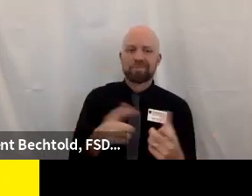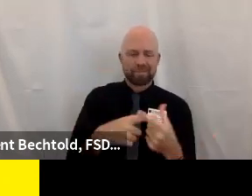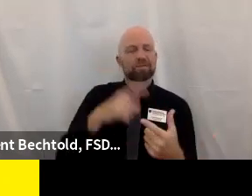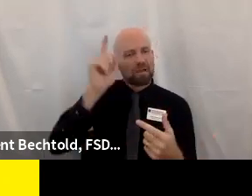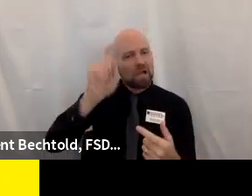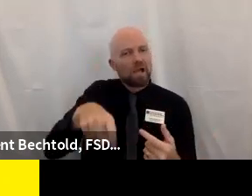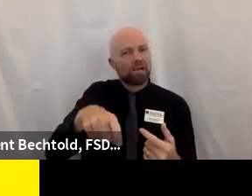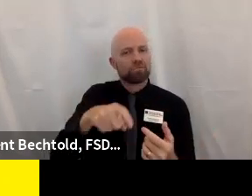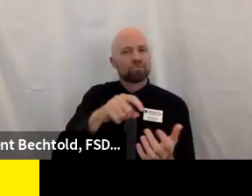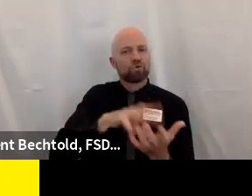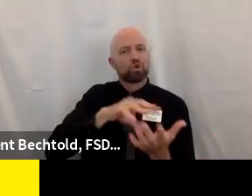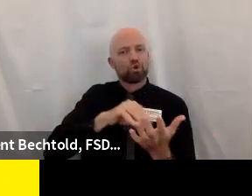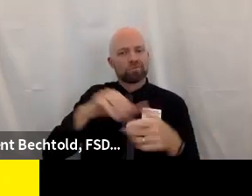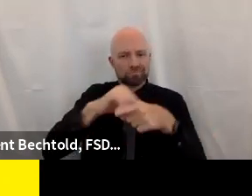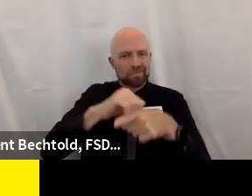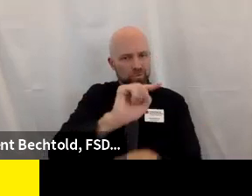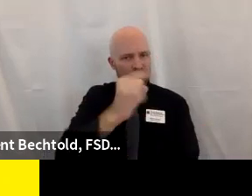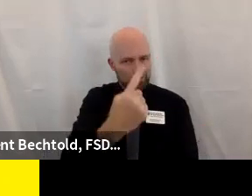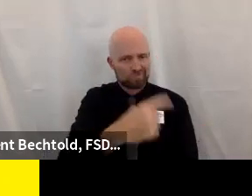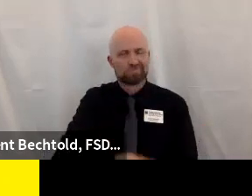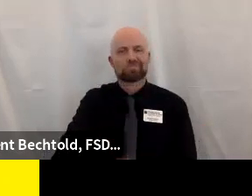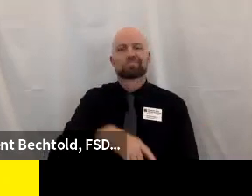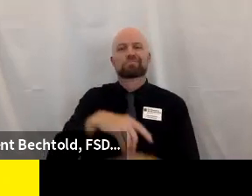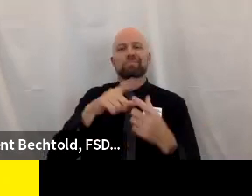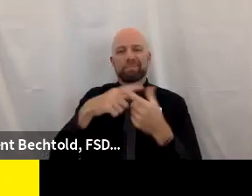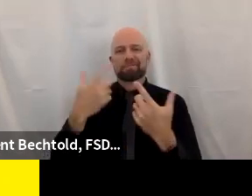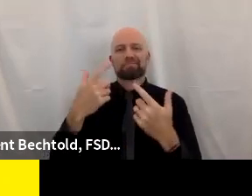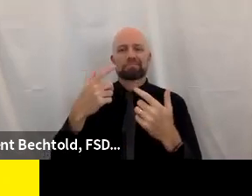Level 1 words, then they would have to learn and practice those first